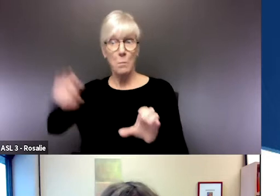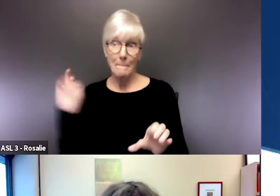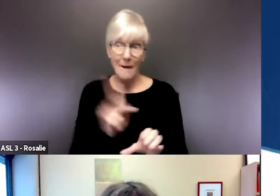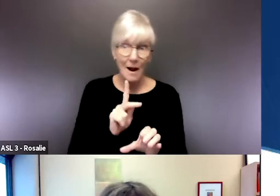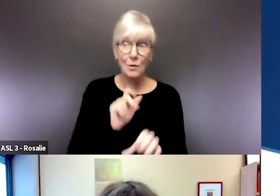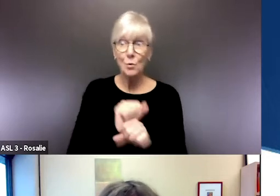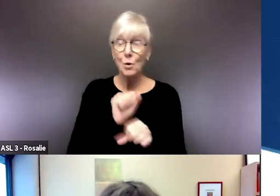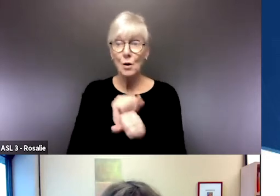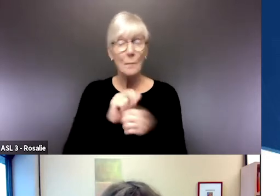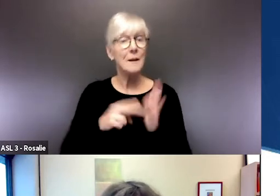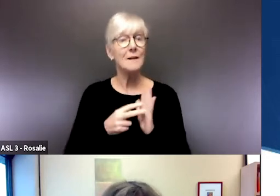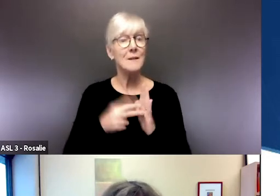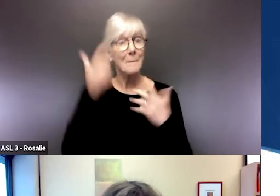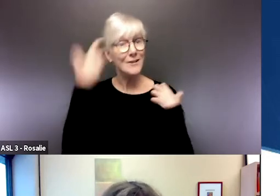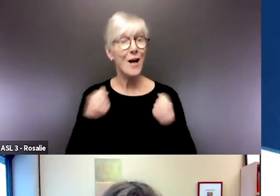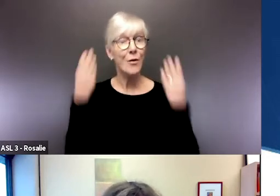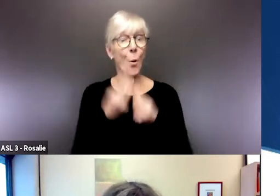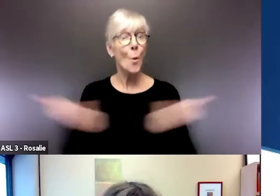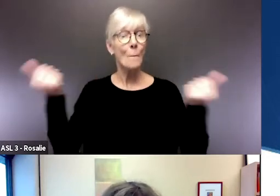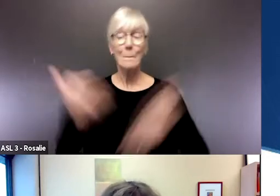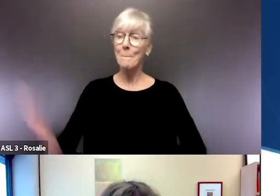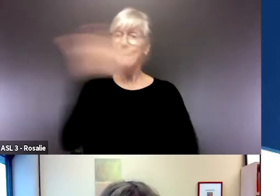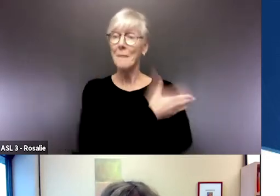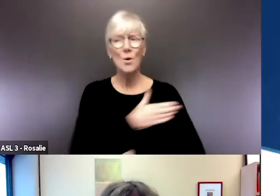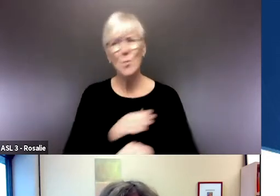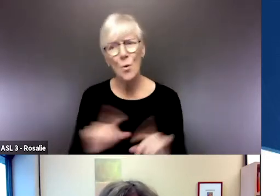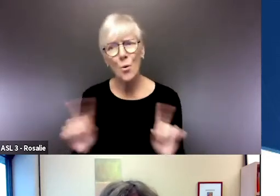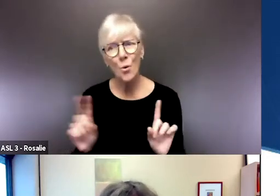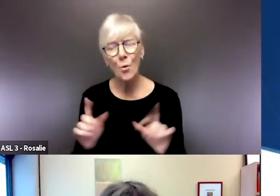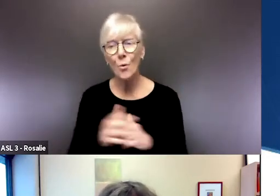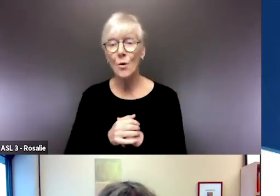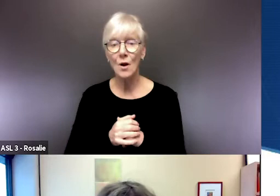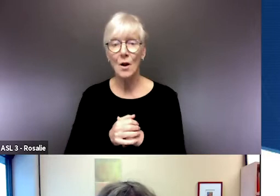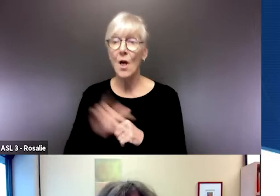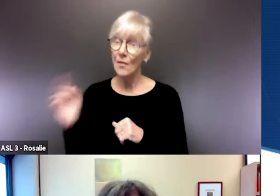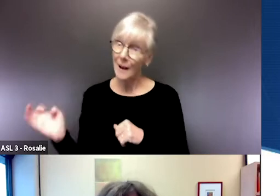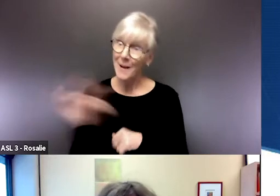It was not because workers returned to work that their problems were solved. Many of the